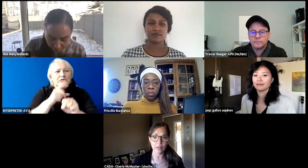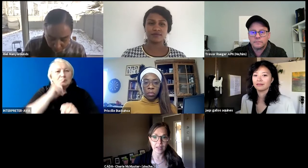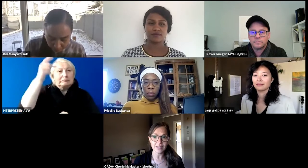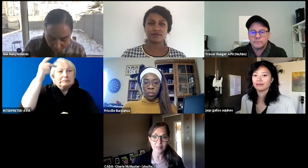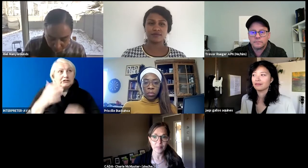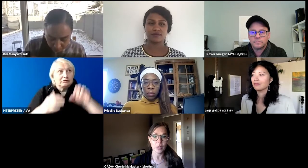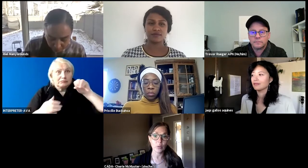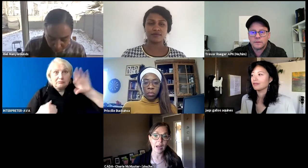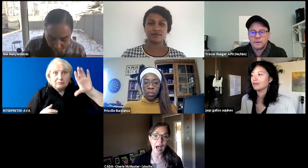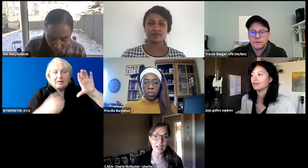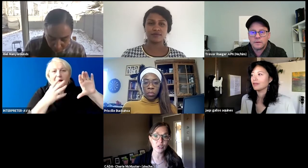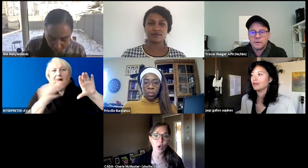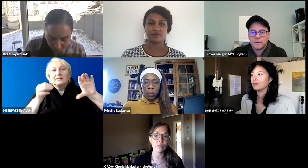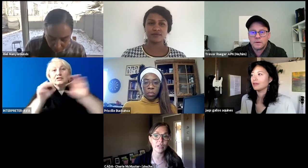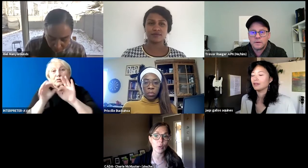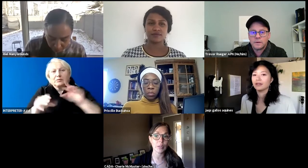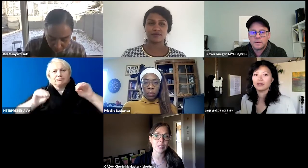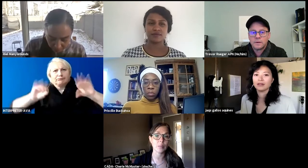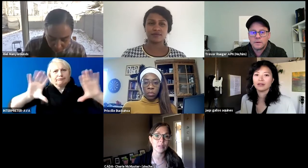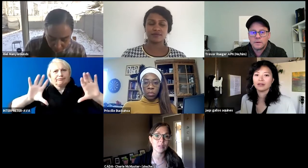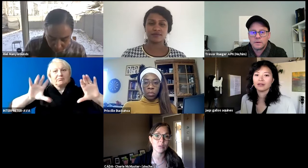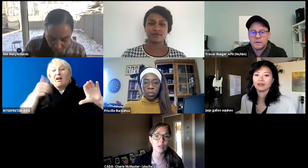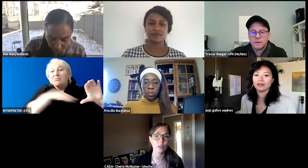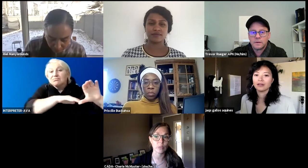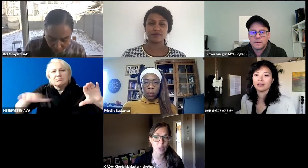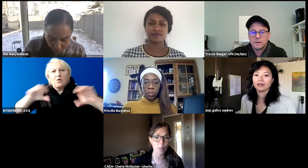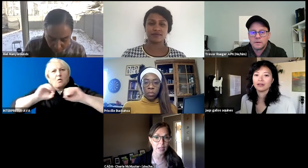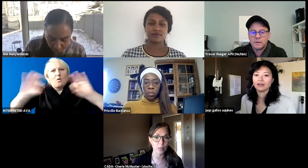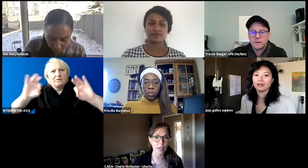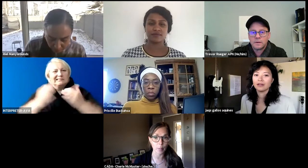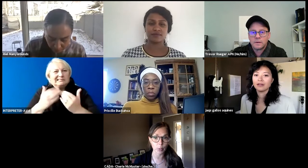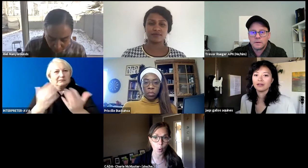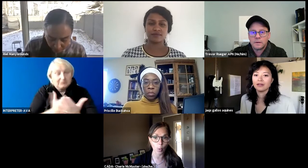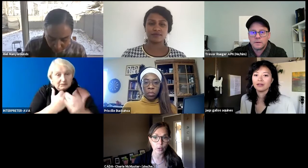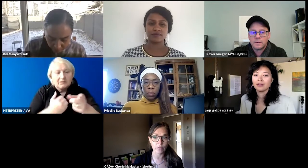event. You can hide your non-video participants using the three-dot menu in the upper corner of